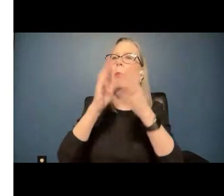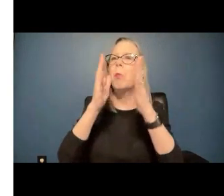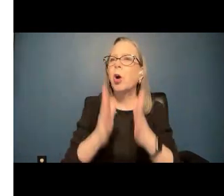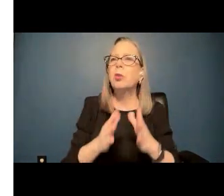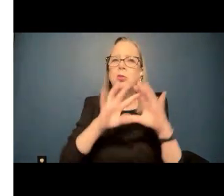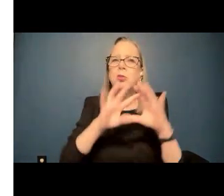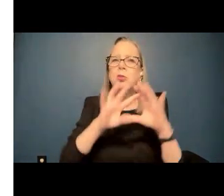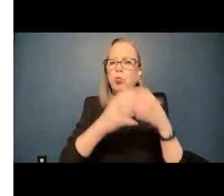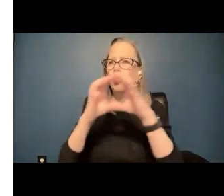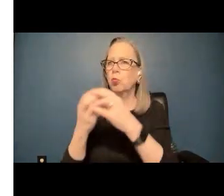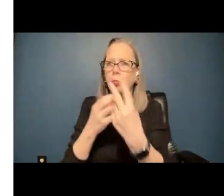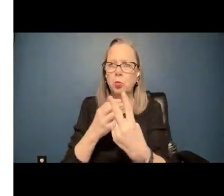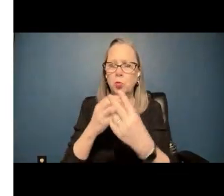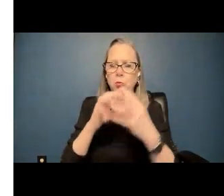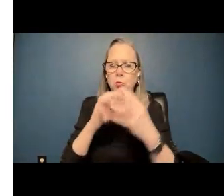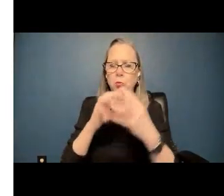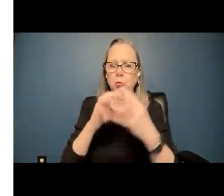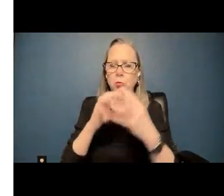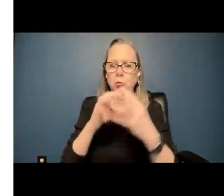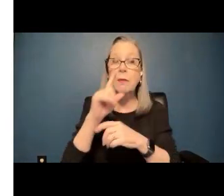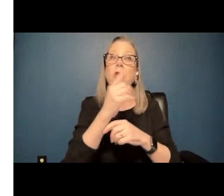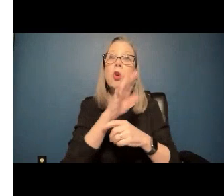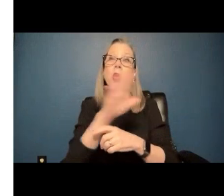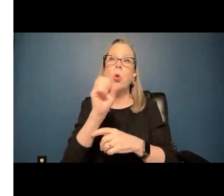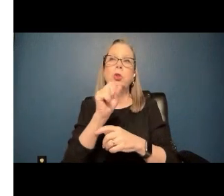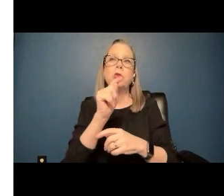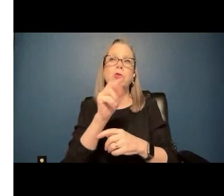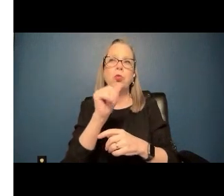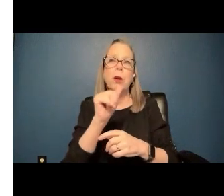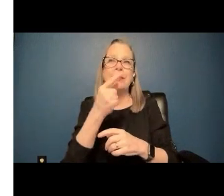The first are your strategic partners who help set the direction,